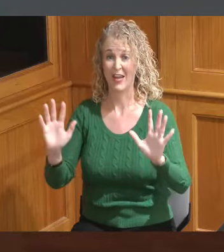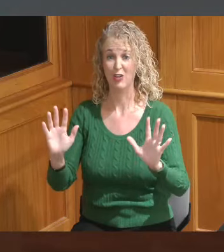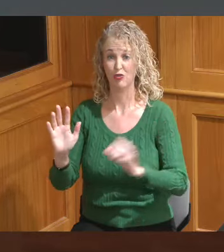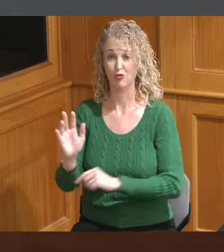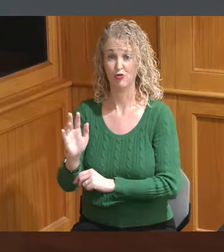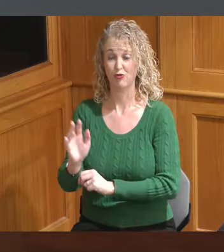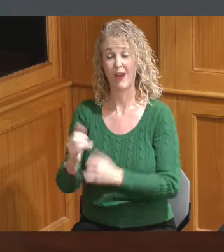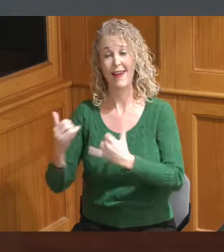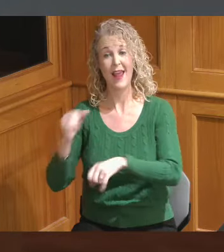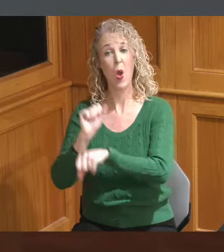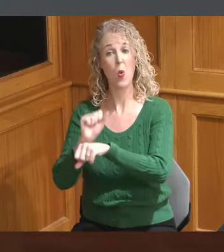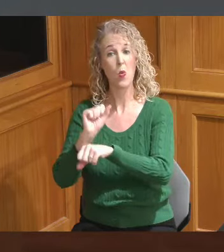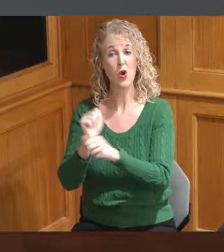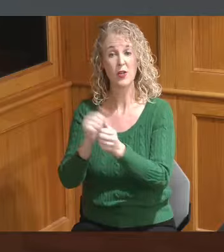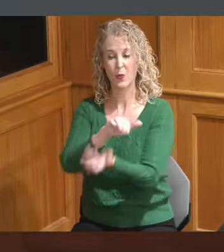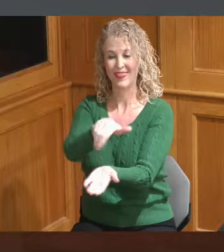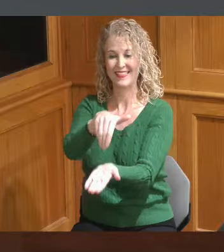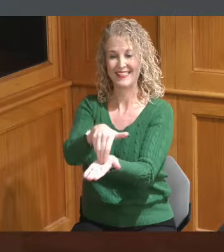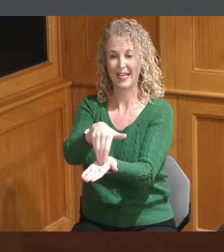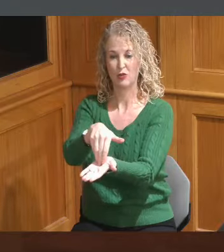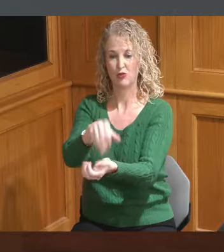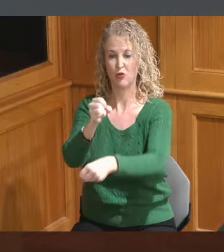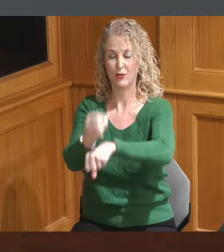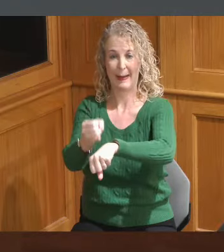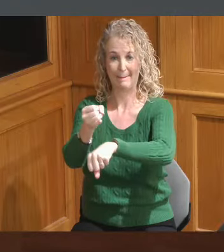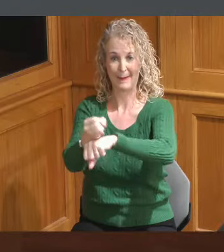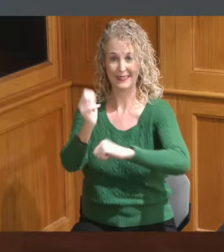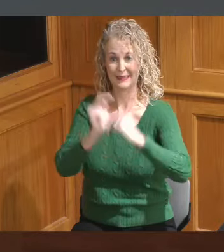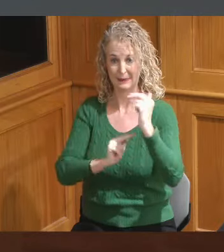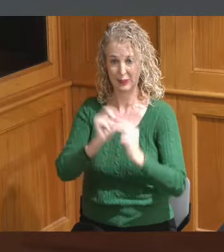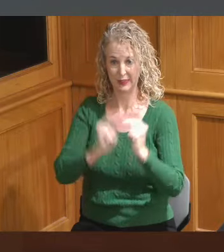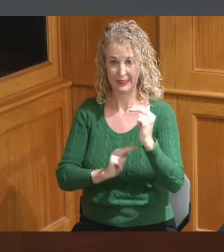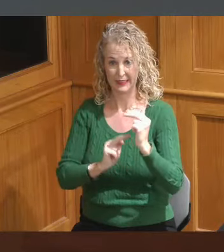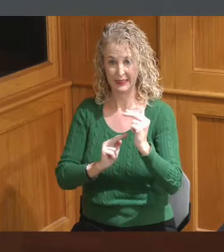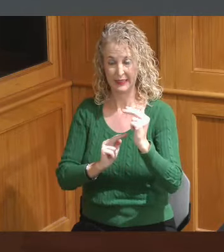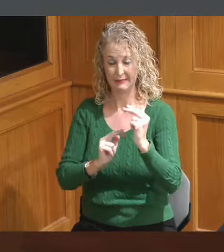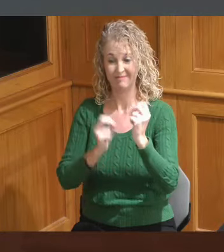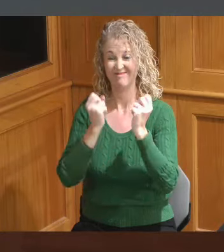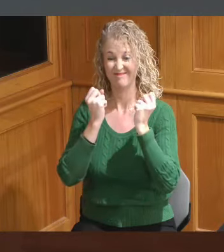working now on the central campus building because we have we're going to have a lot of changes next